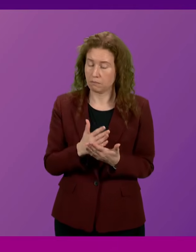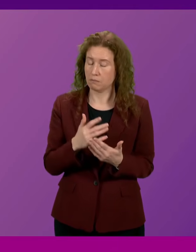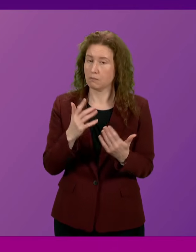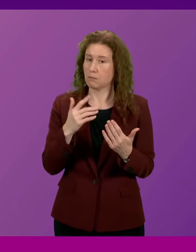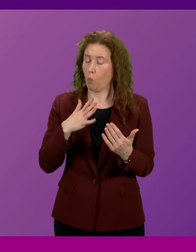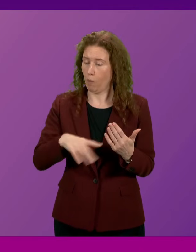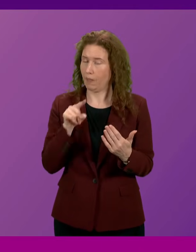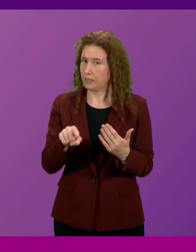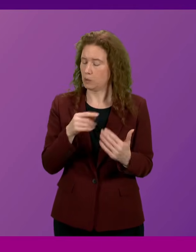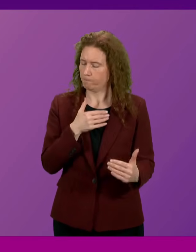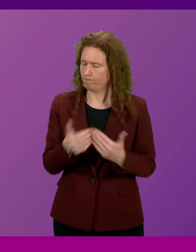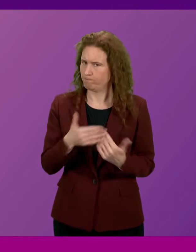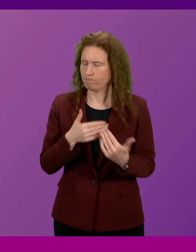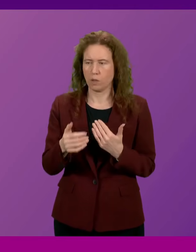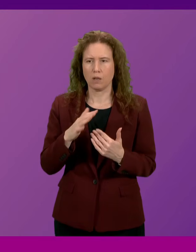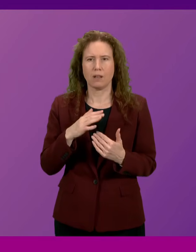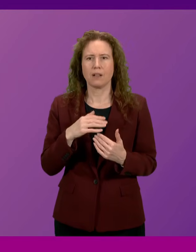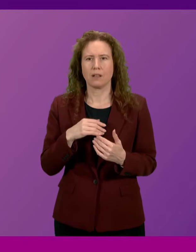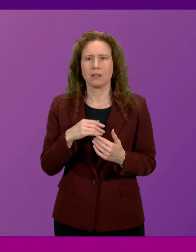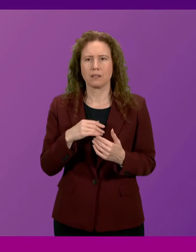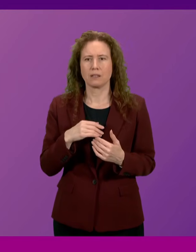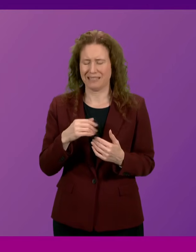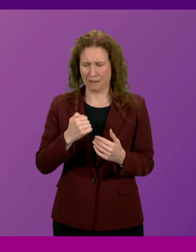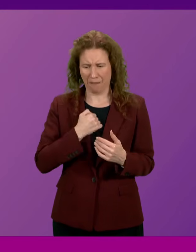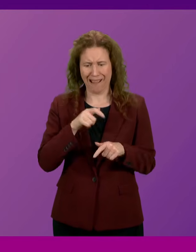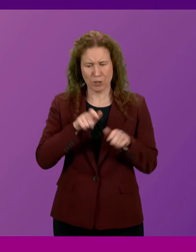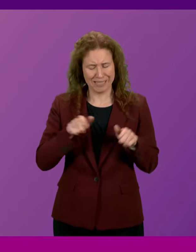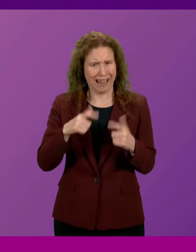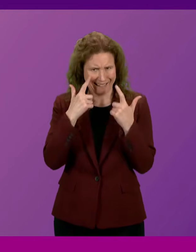that not just their interests—although they are my constituents, so I care deeply about them—but